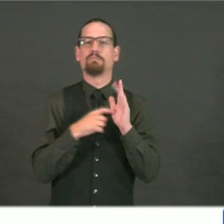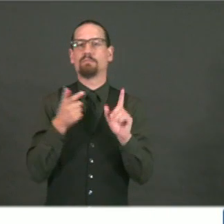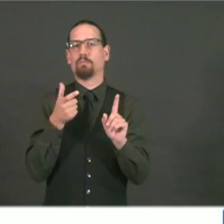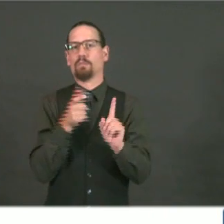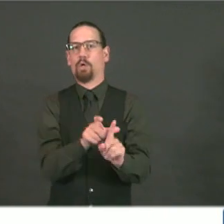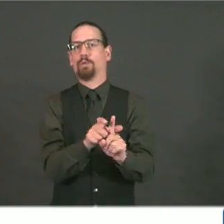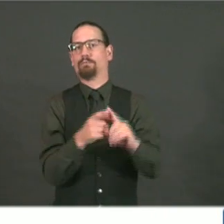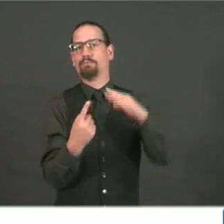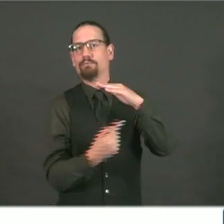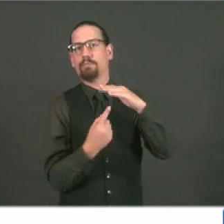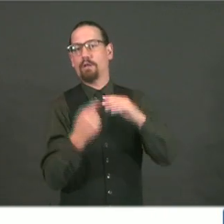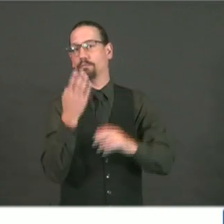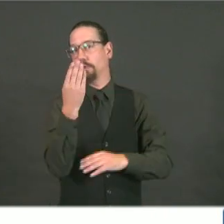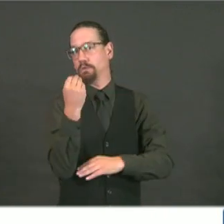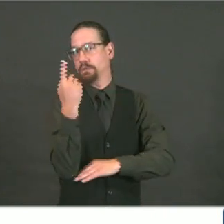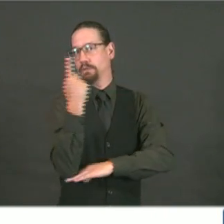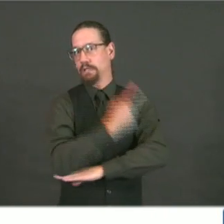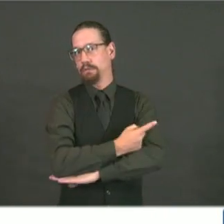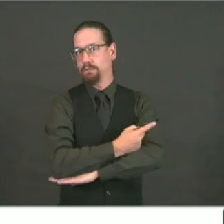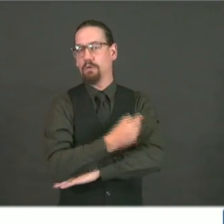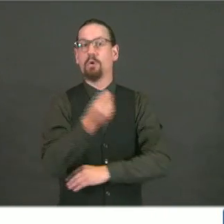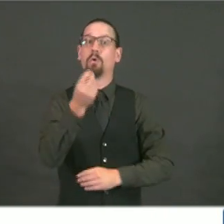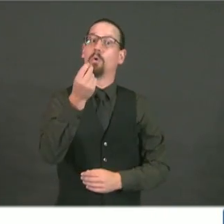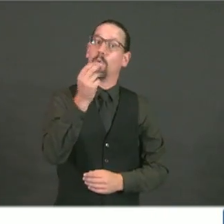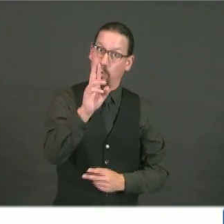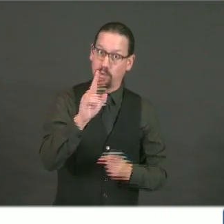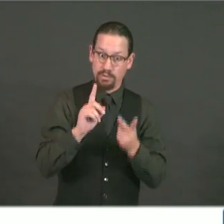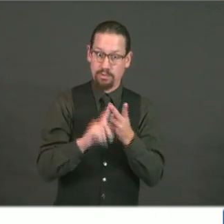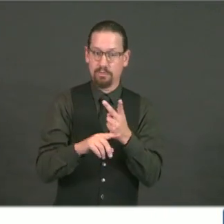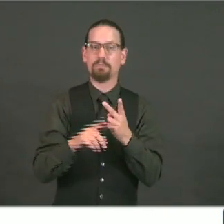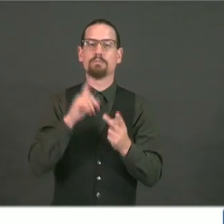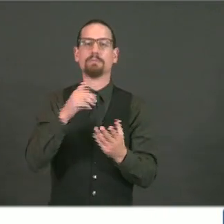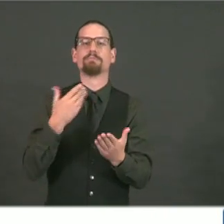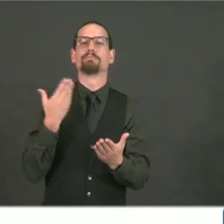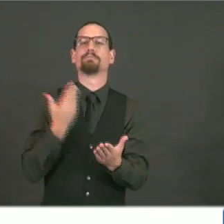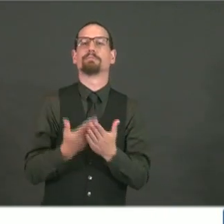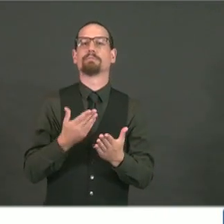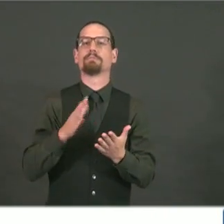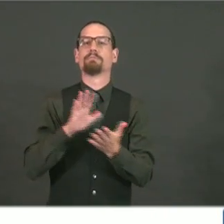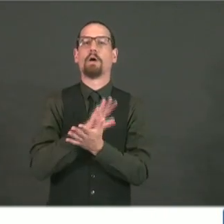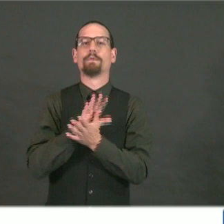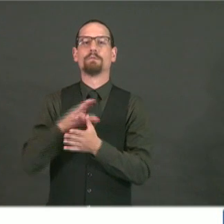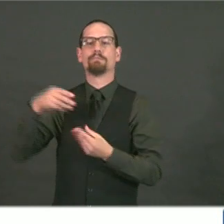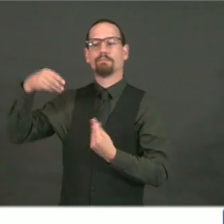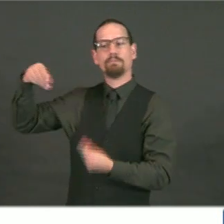ARE HERE OR PROVE WITH A TEST THAT YOU HAVE TESTED NEGATIVE. IF YOU ARE A RHODE ISLANDER WHO